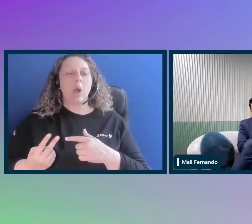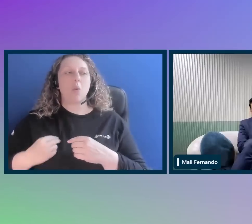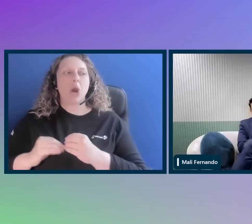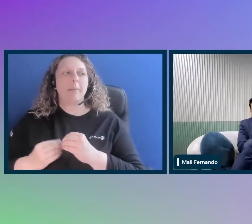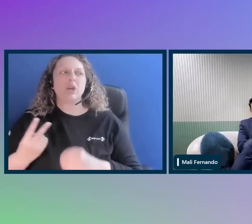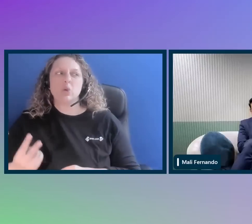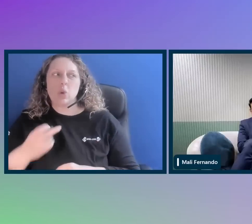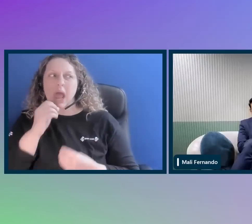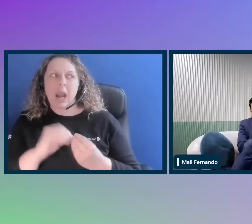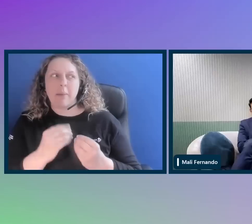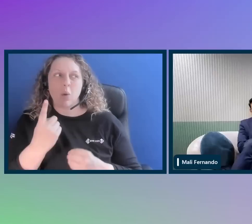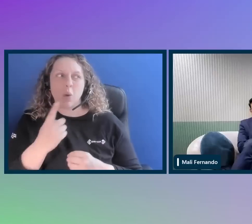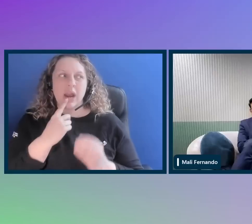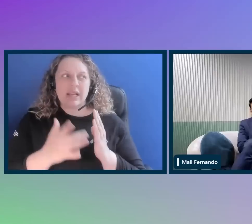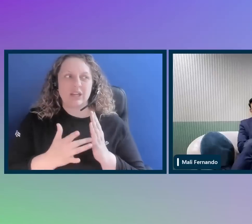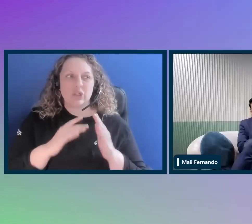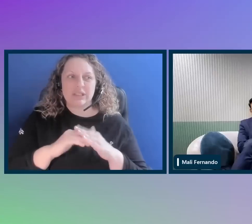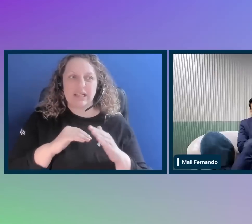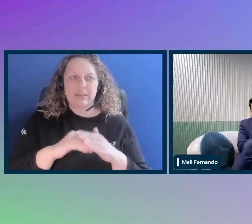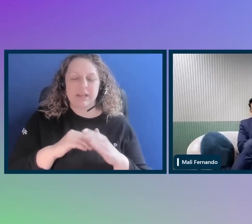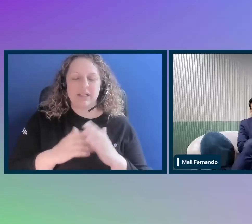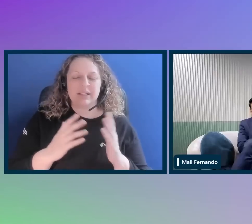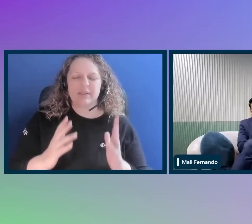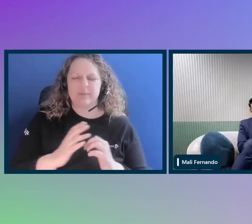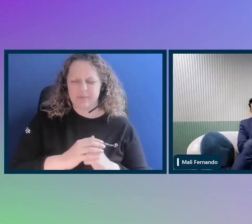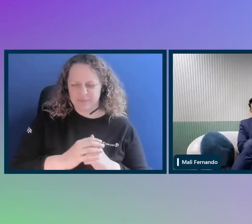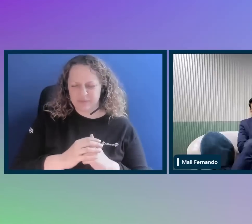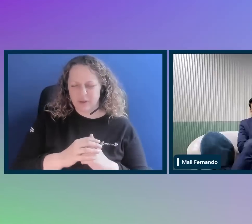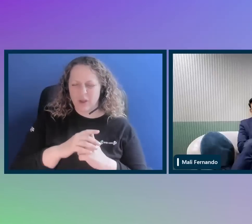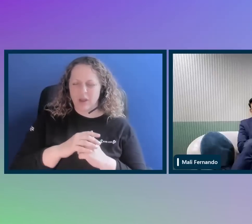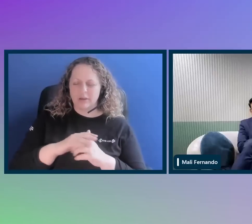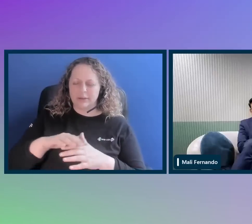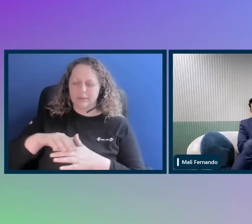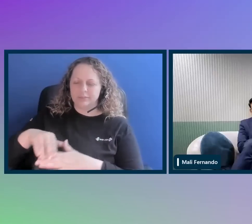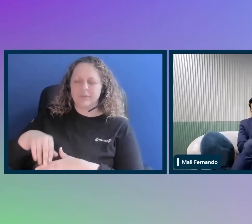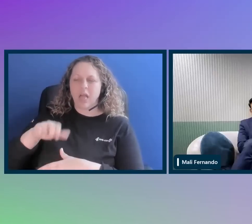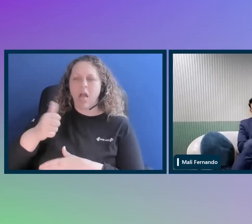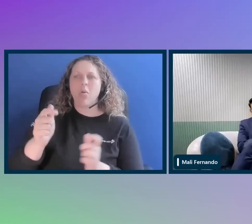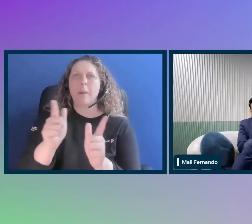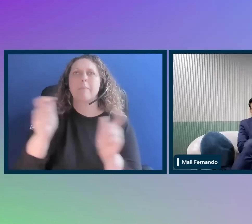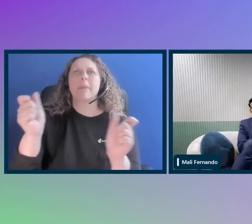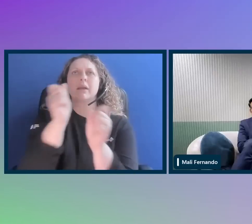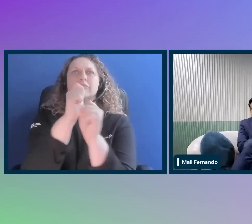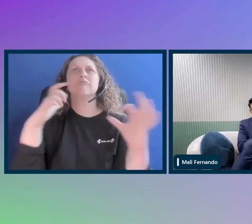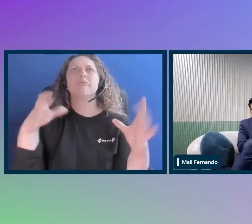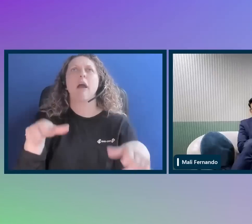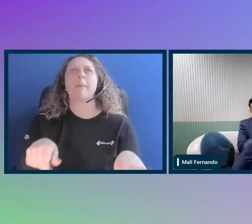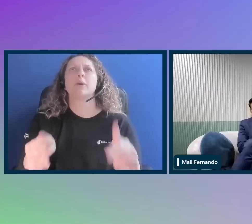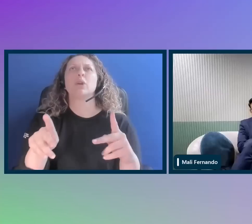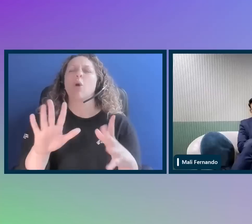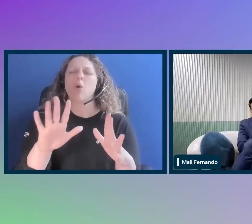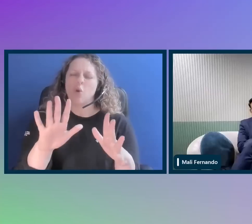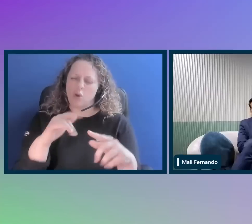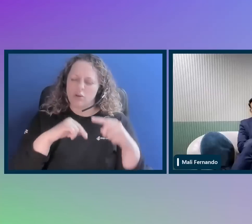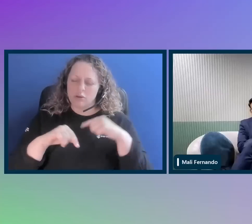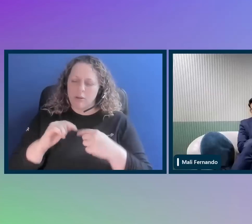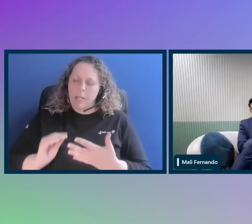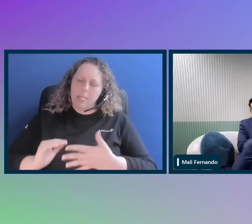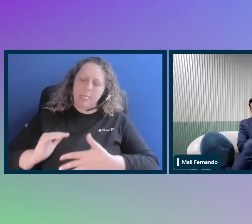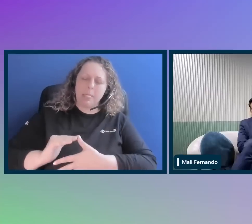what other big opportunities do you see for your program? What is the biggest opportunity for your program?